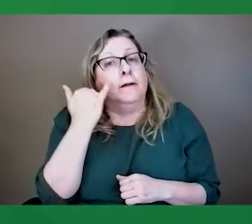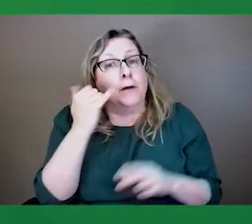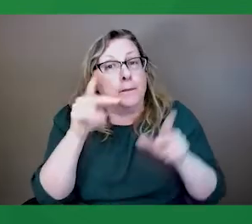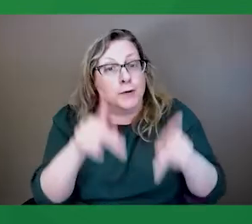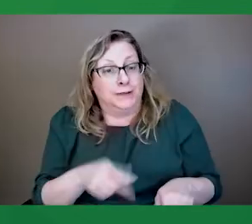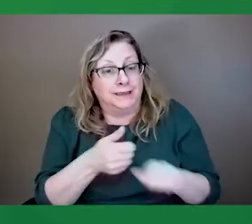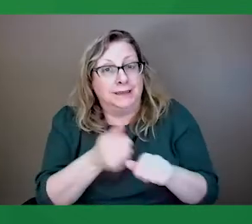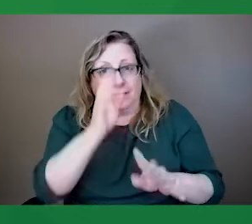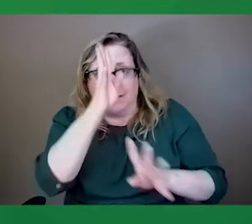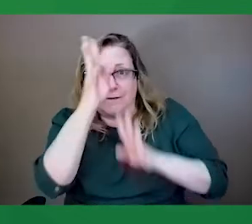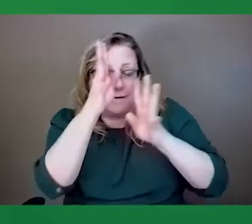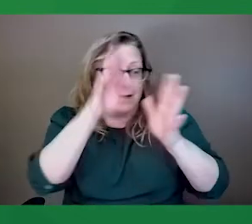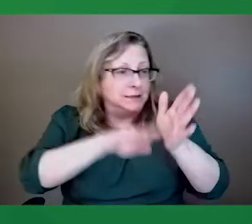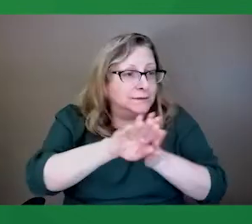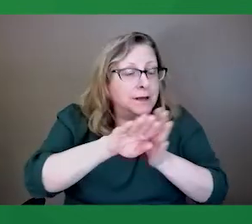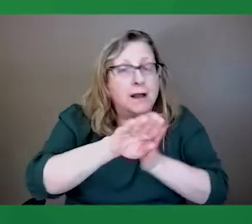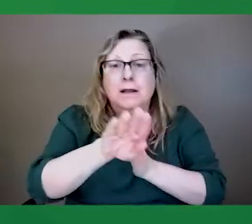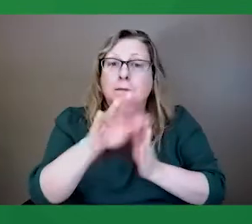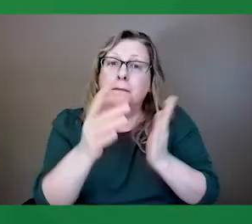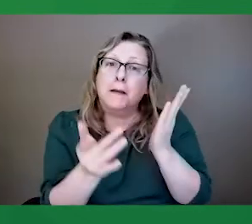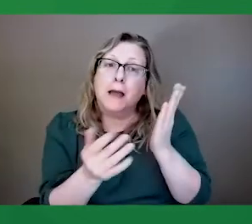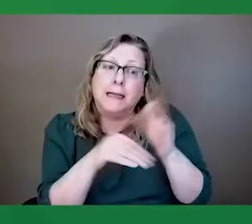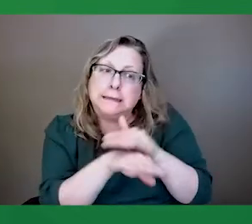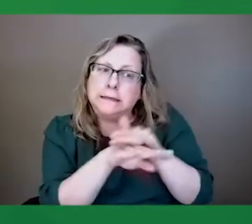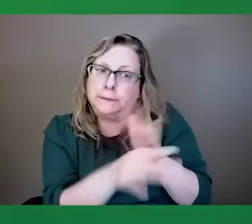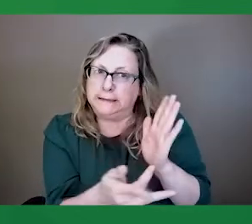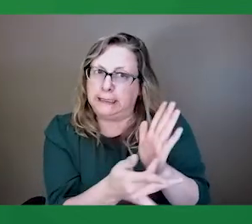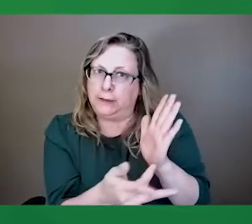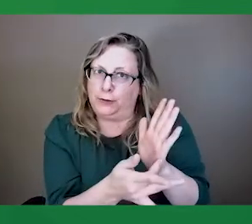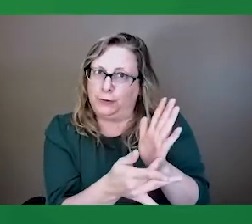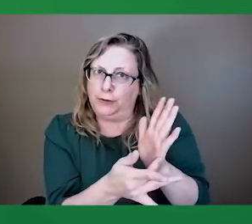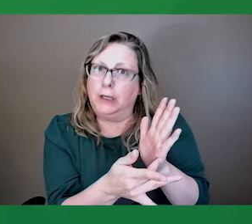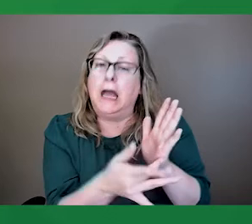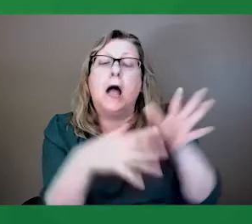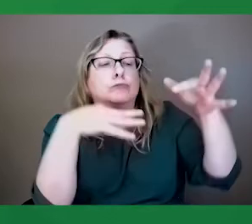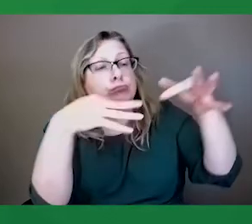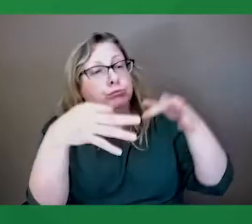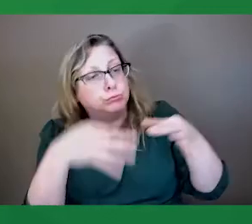on accessibility tech, investors quickly assume